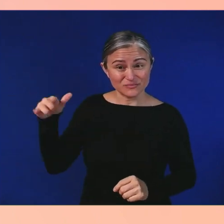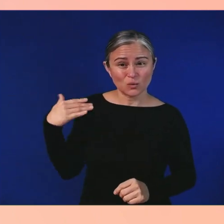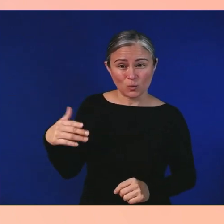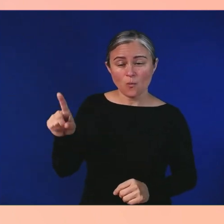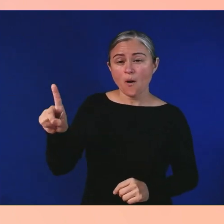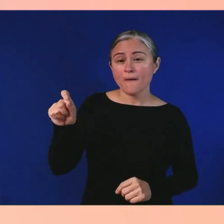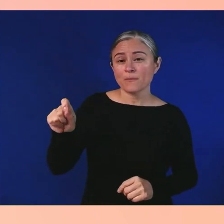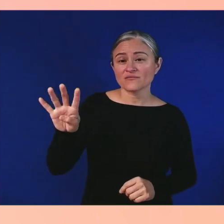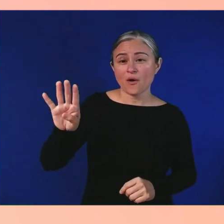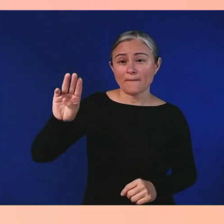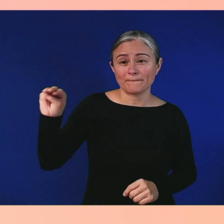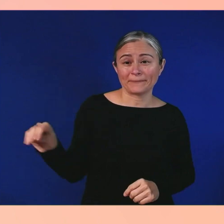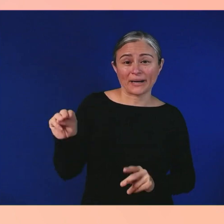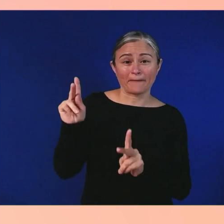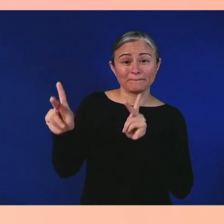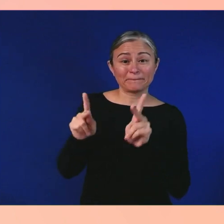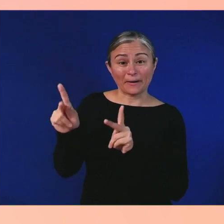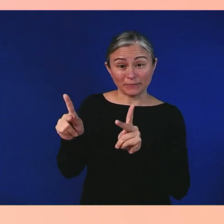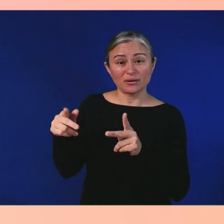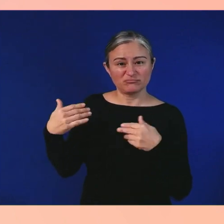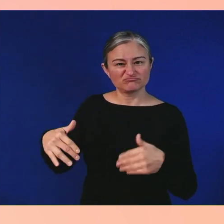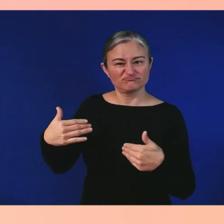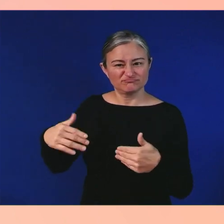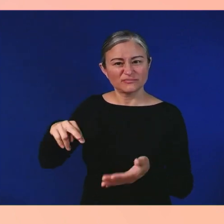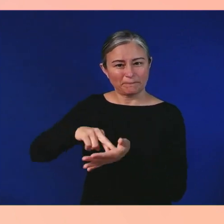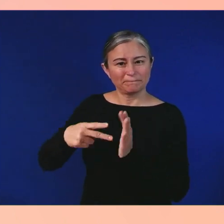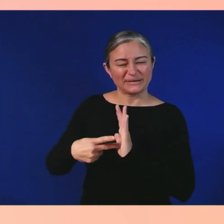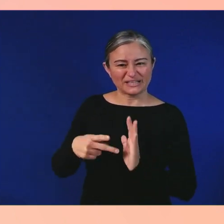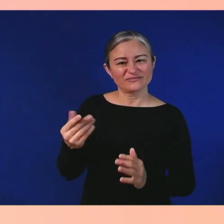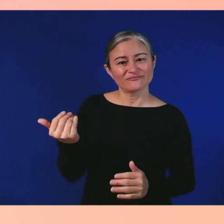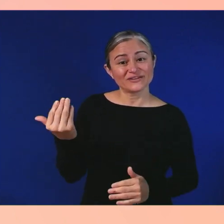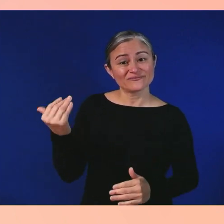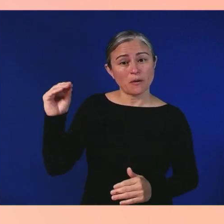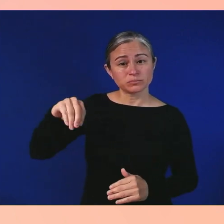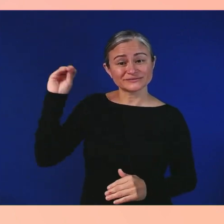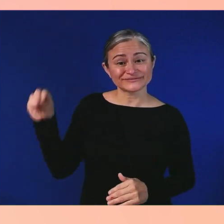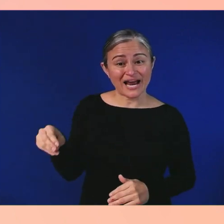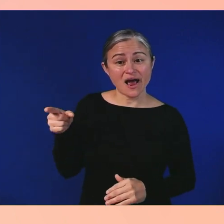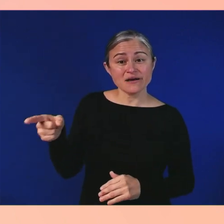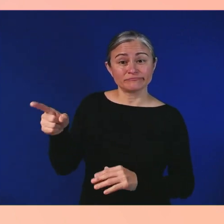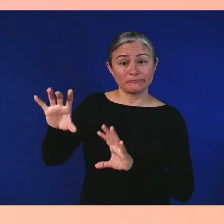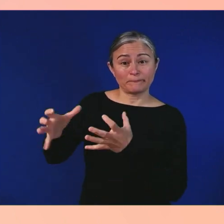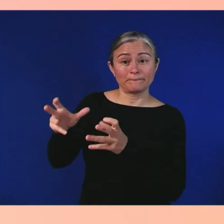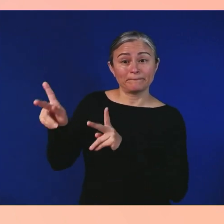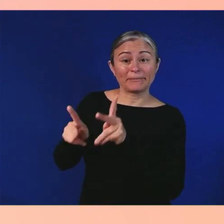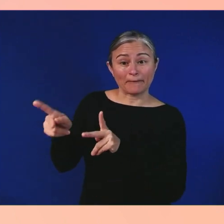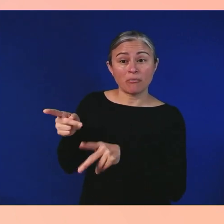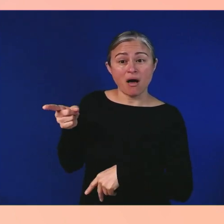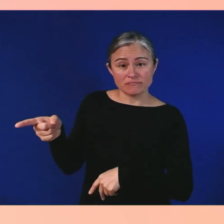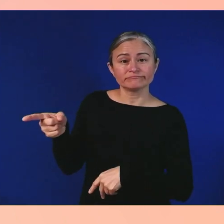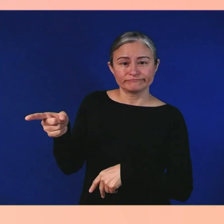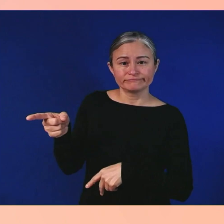on the UN are people with disabilities, meaning that it's important for the government and for